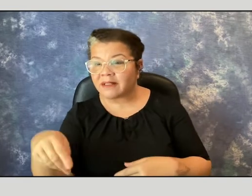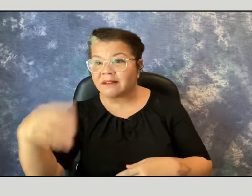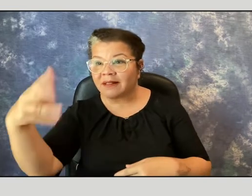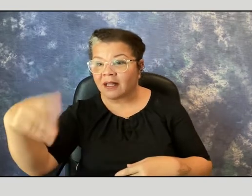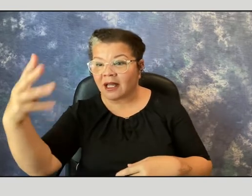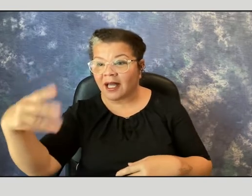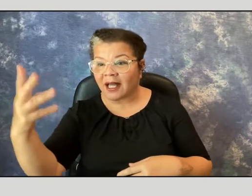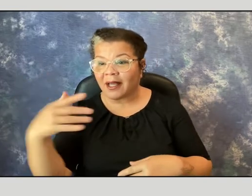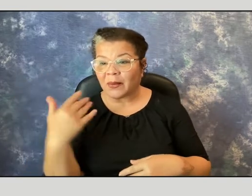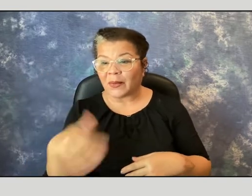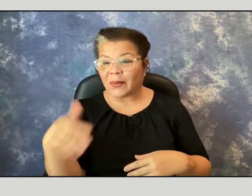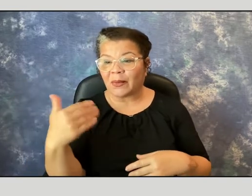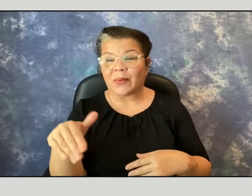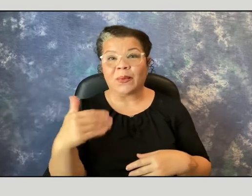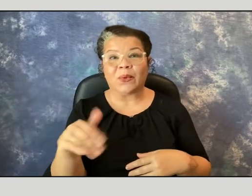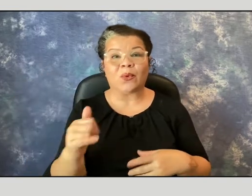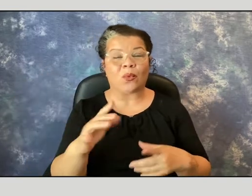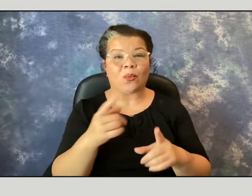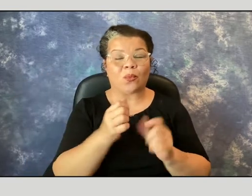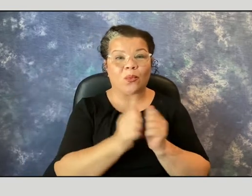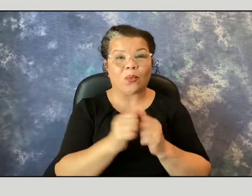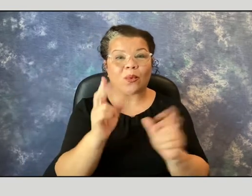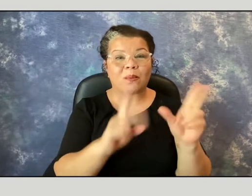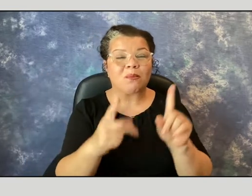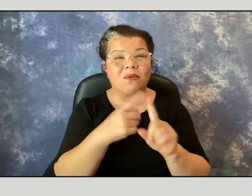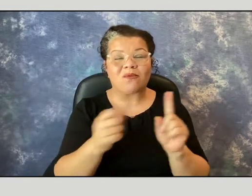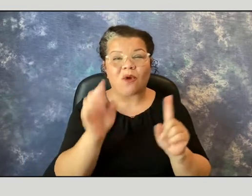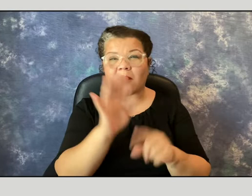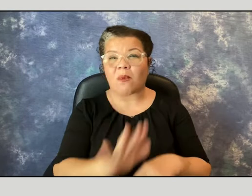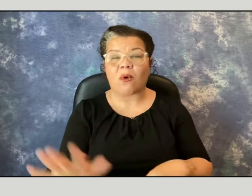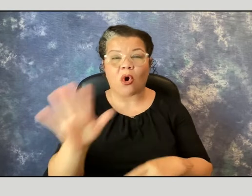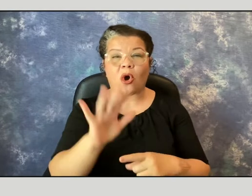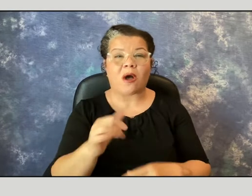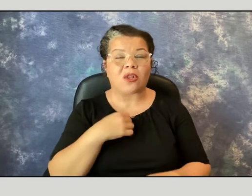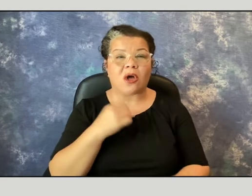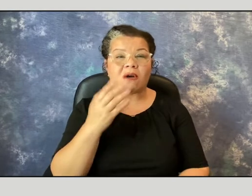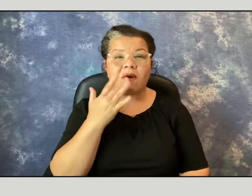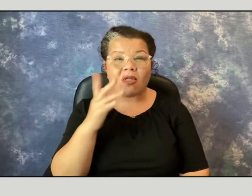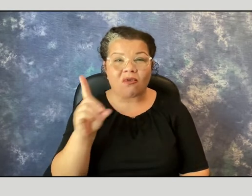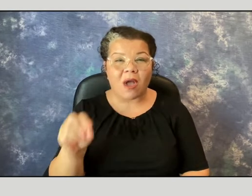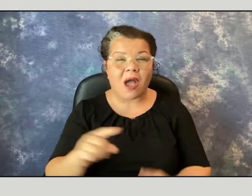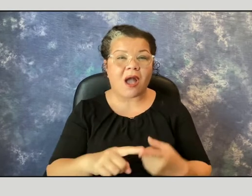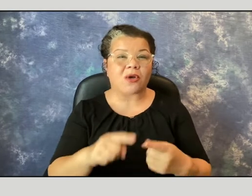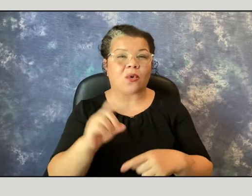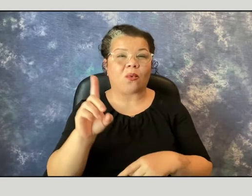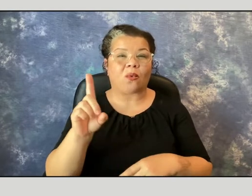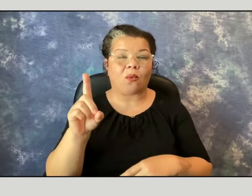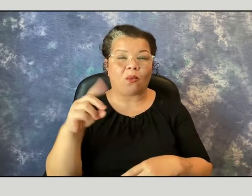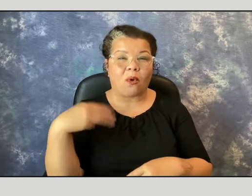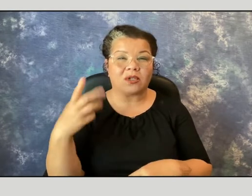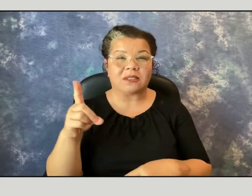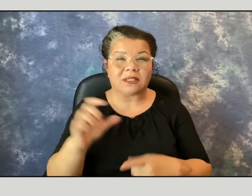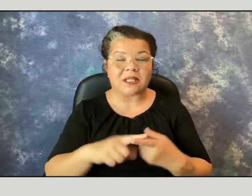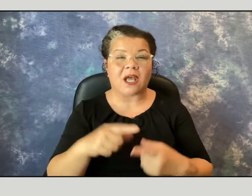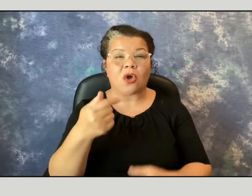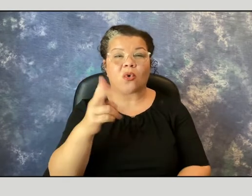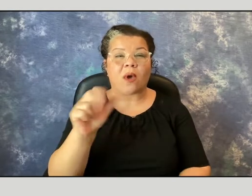with folks from all over the place: Littleton, Colorado, Washington DC, Guayama, Puerto Rico. People are all over.